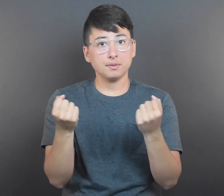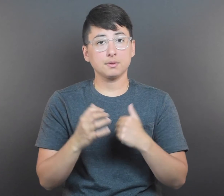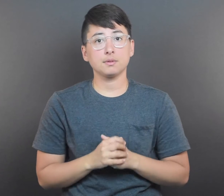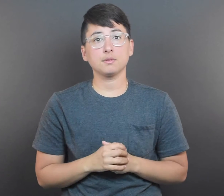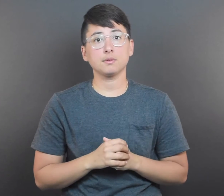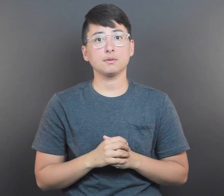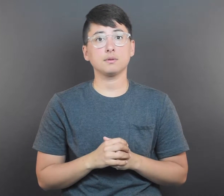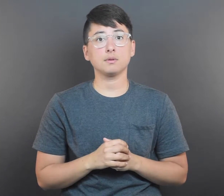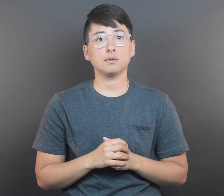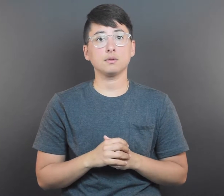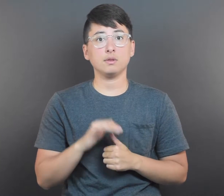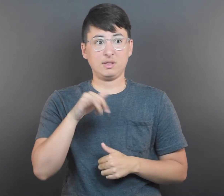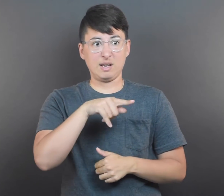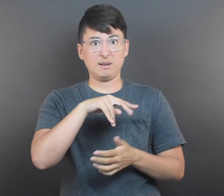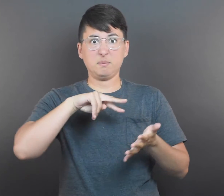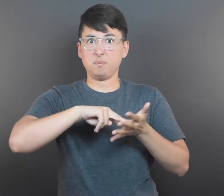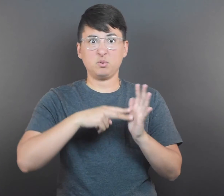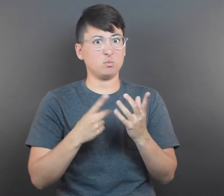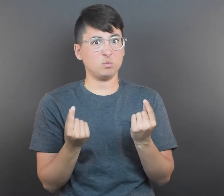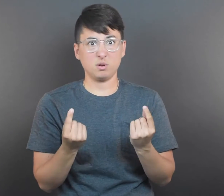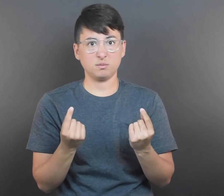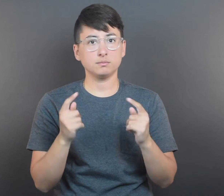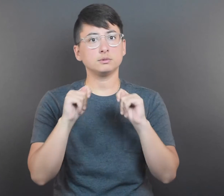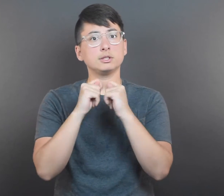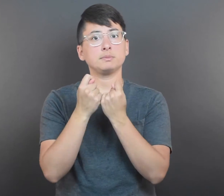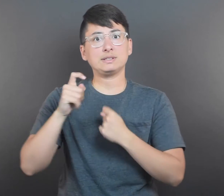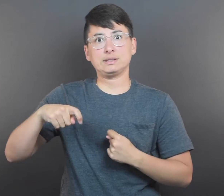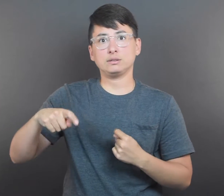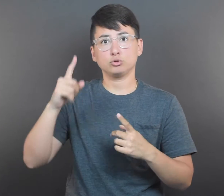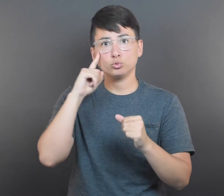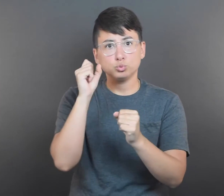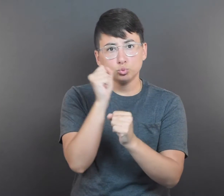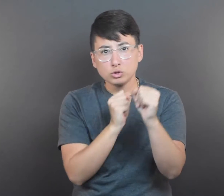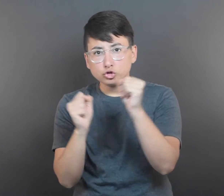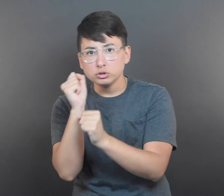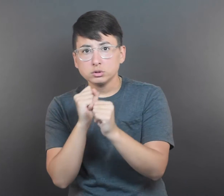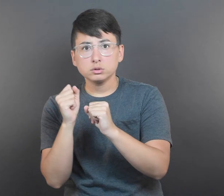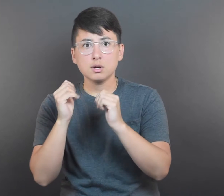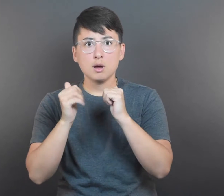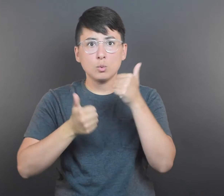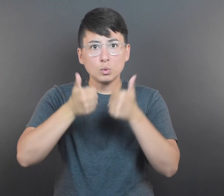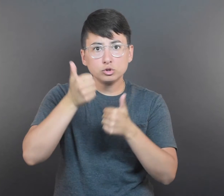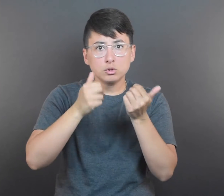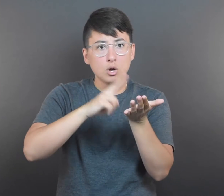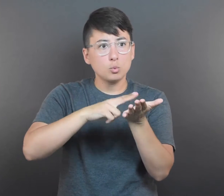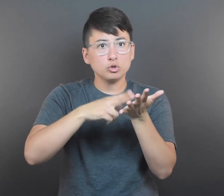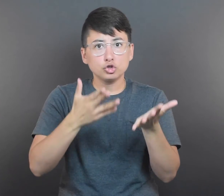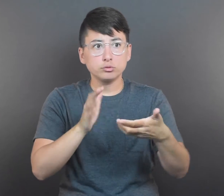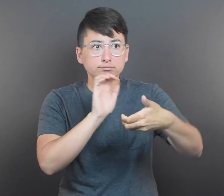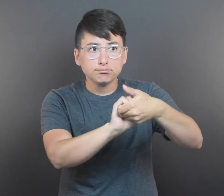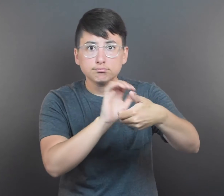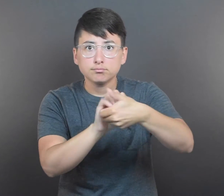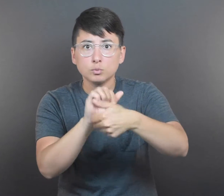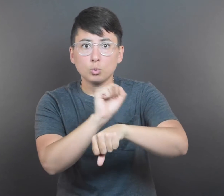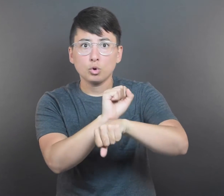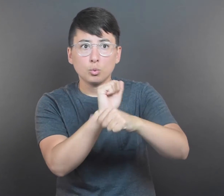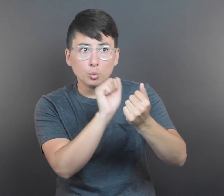Leveraging the existing relationship with LPH, the CCC used diverse media